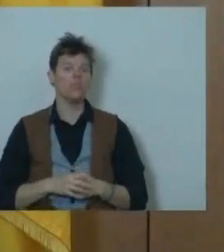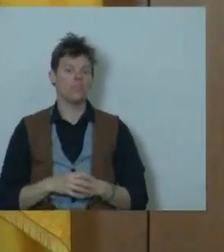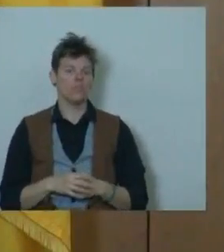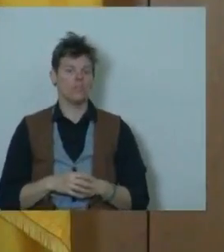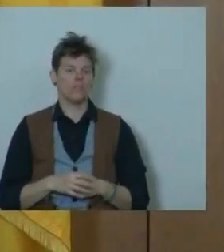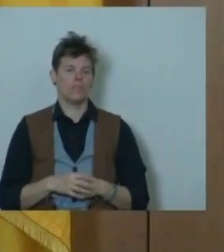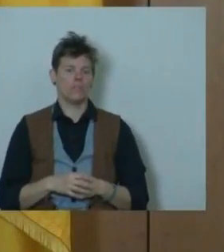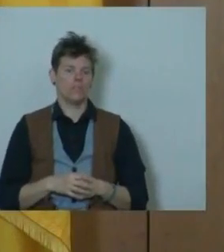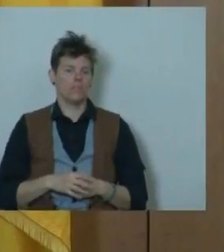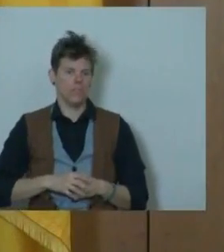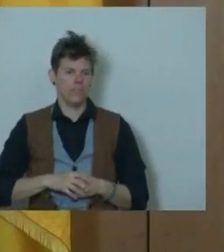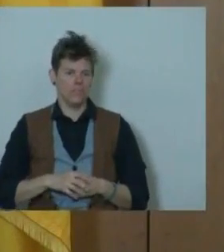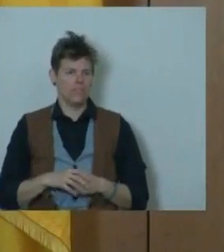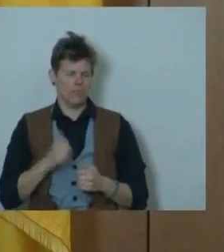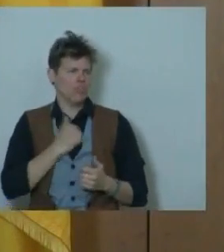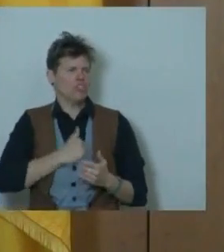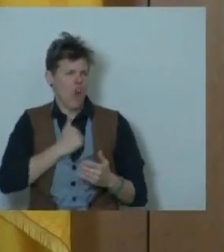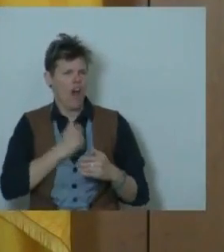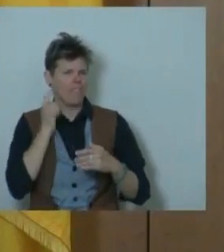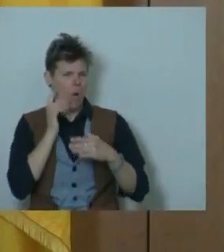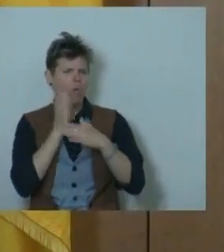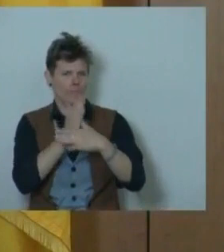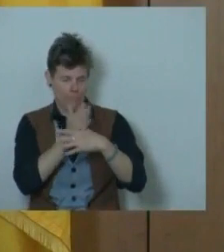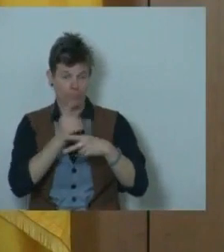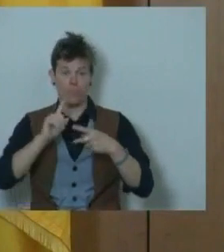IS THAT WHAT YOU ARE EXPECTING AND WHAT IS THE STRATEGY?